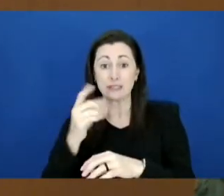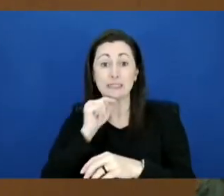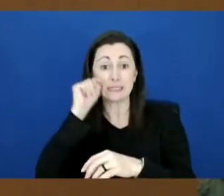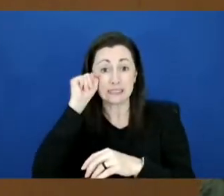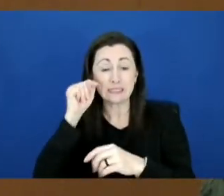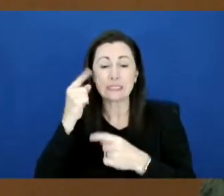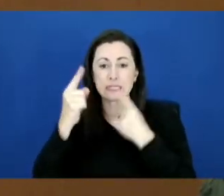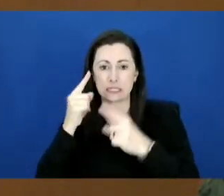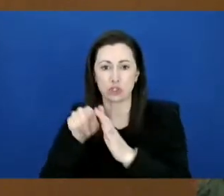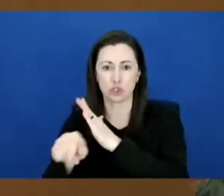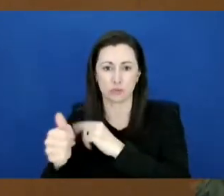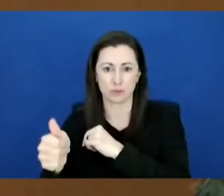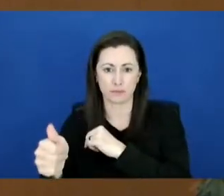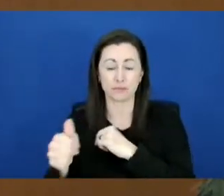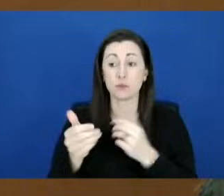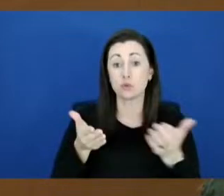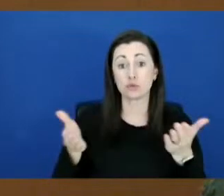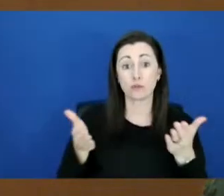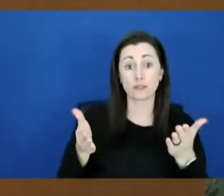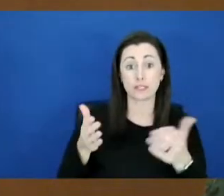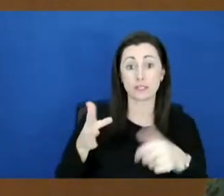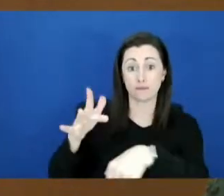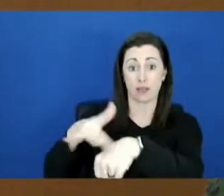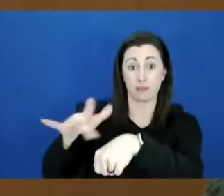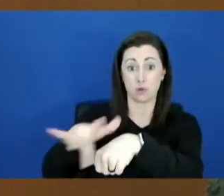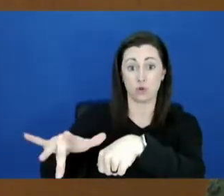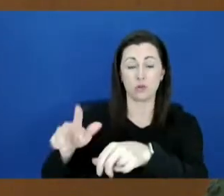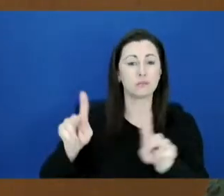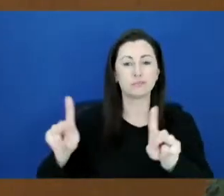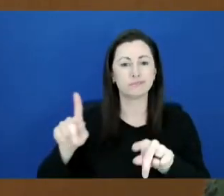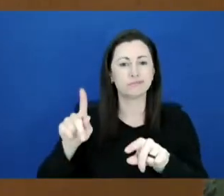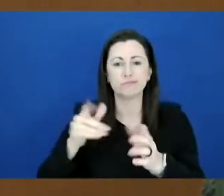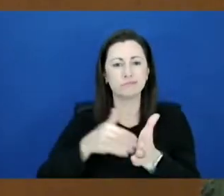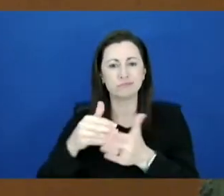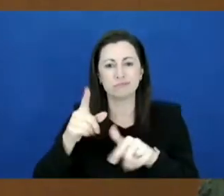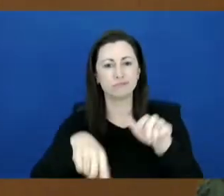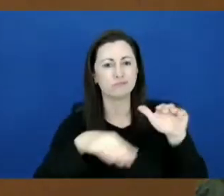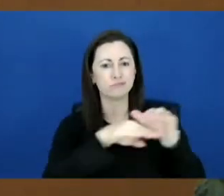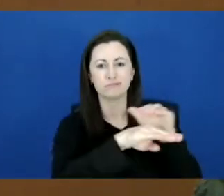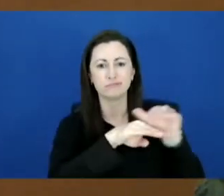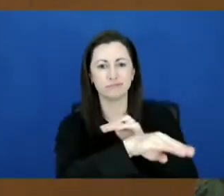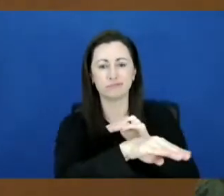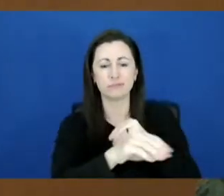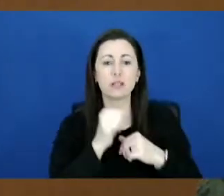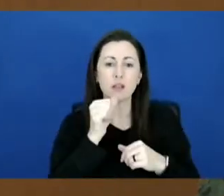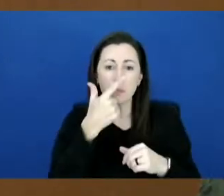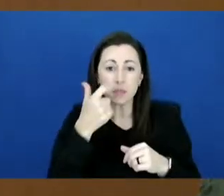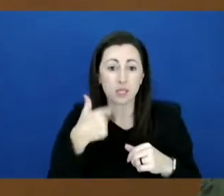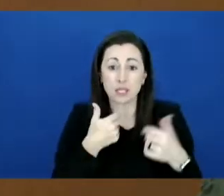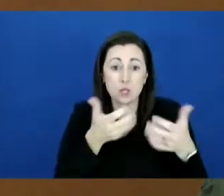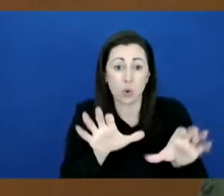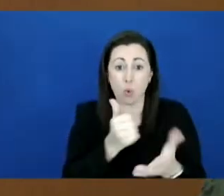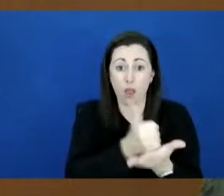TEENS HAS CONSIDERED SUICIDE. BUT EVEN WHEN THOSE SERVICES ARE